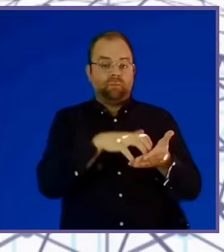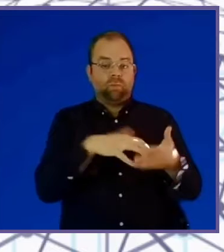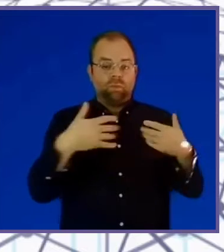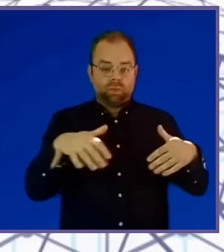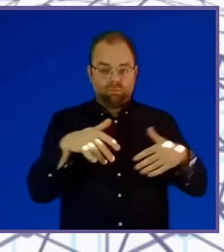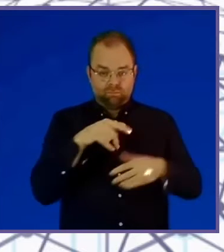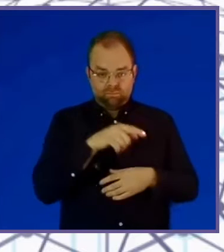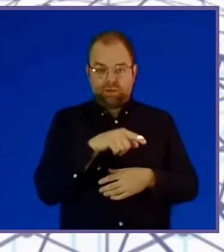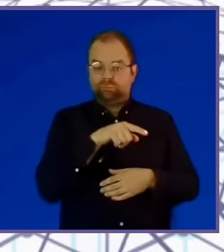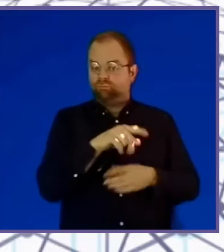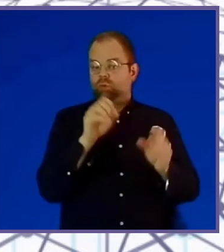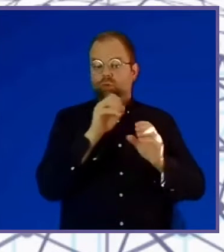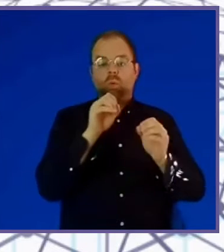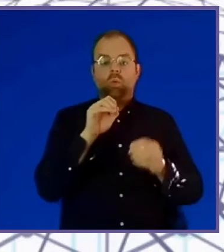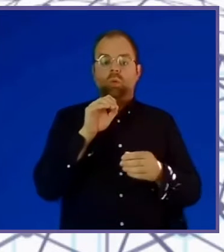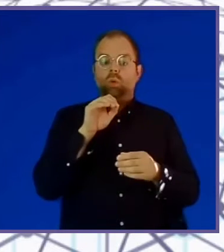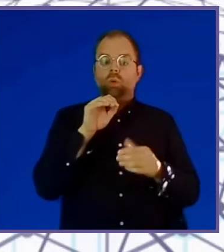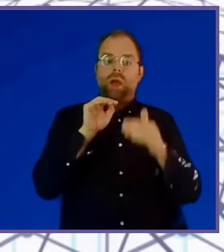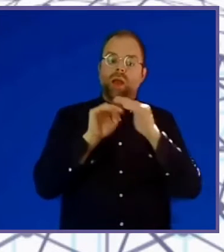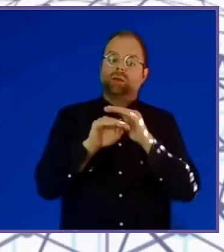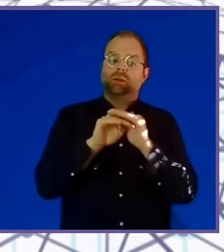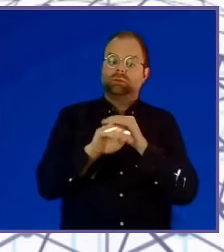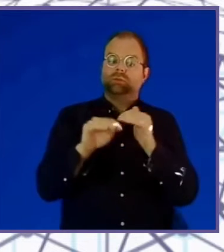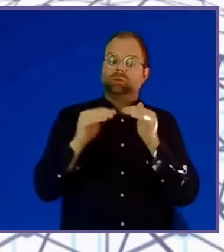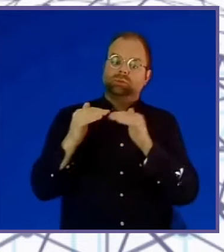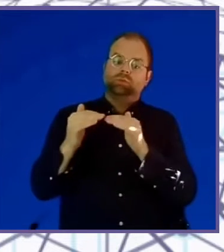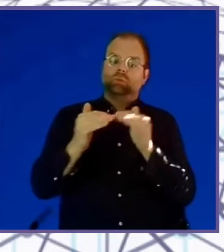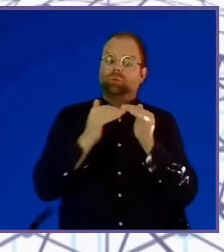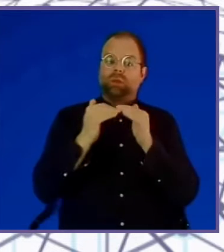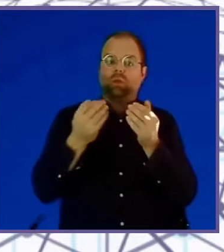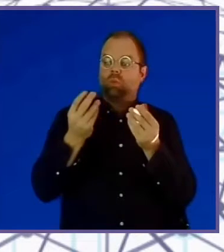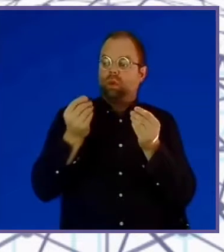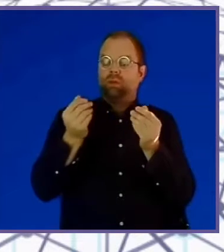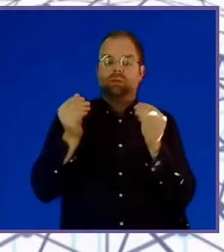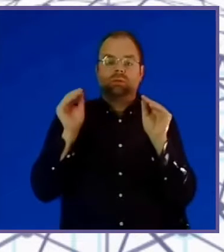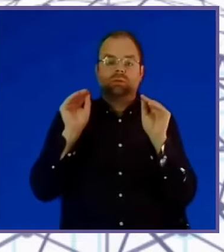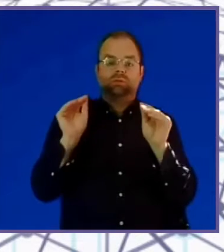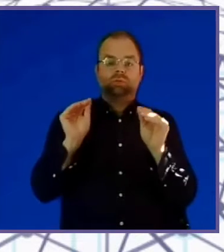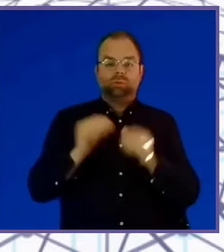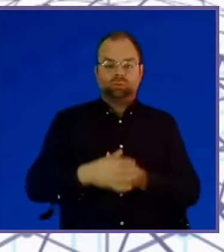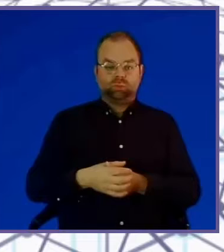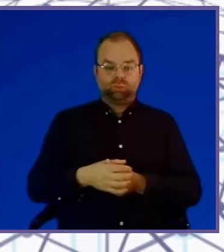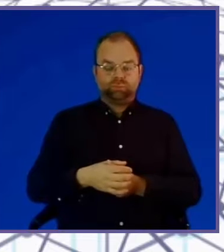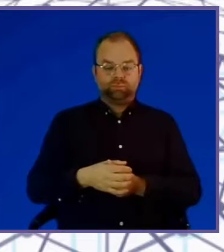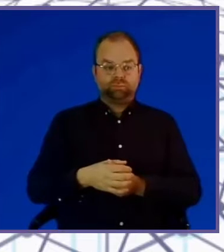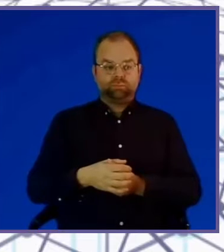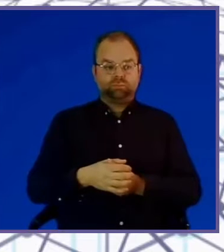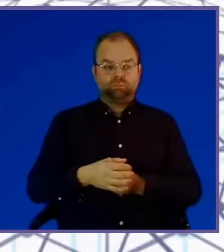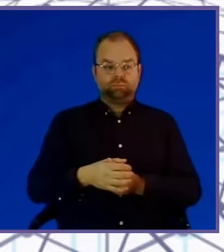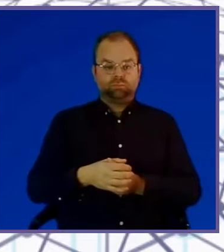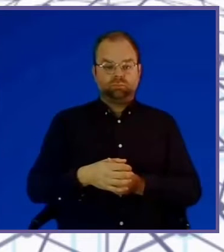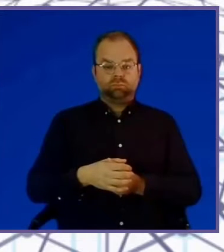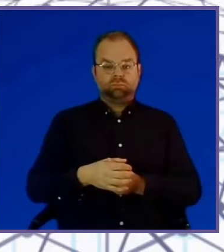I am here to talk about one of the aspects of my work that I absolutely love,